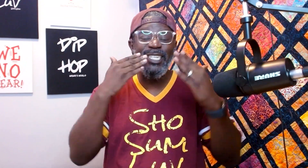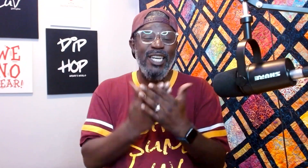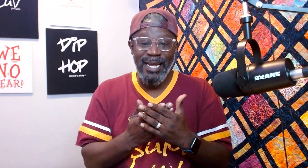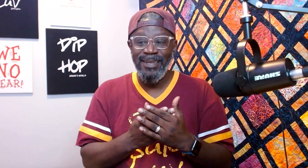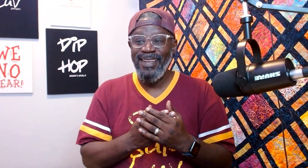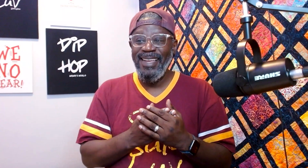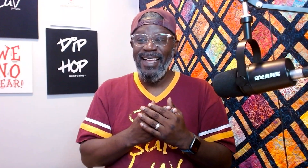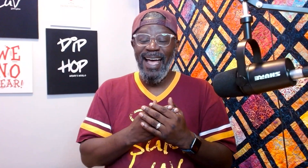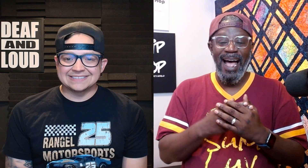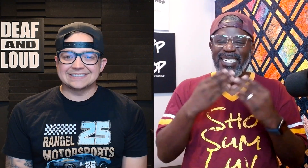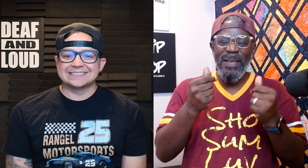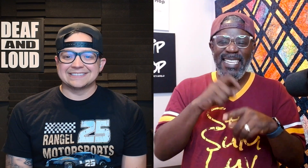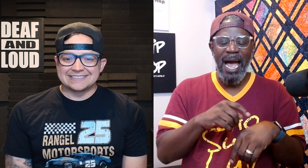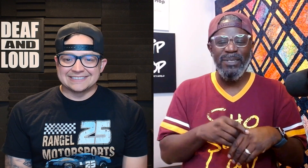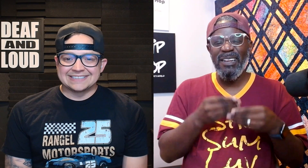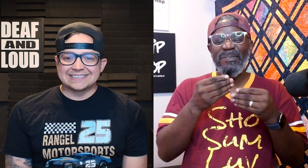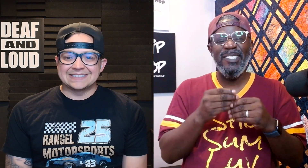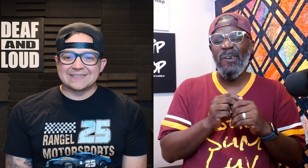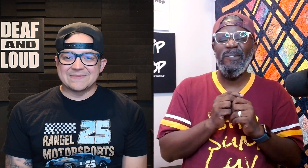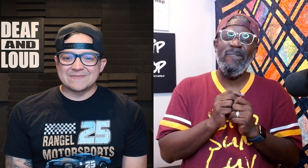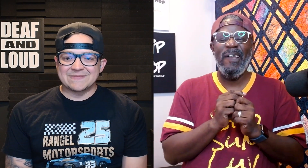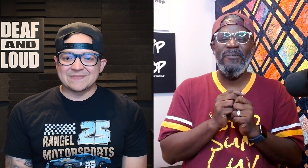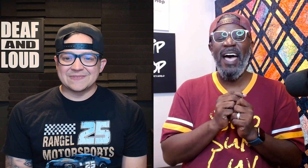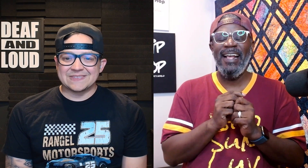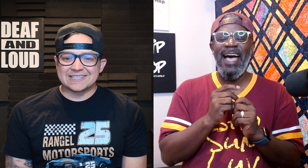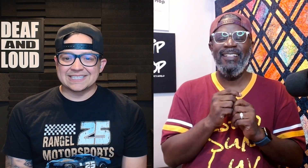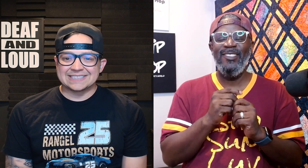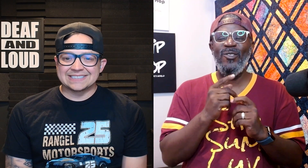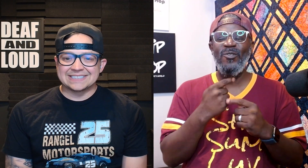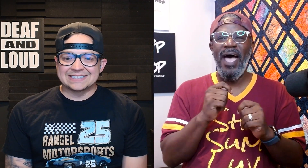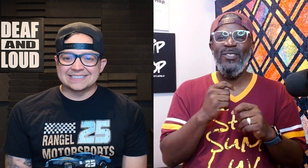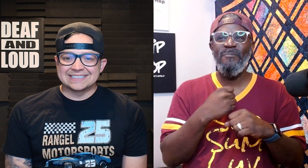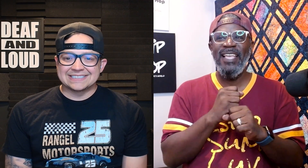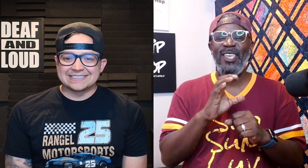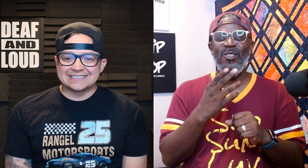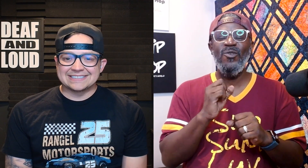It's good. I spend time with them. You know, I'm trying to come, trying to make their